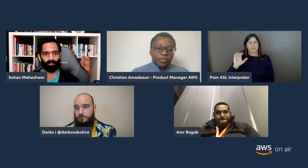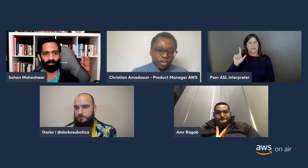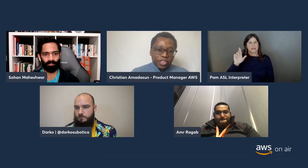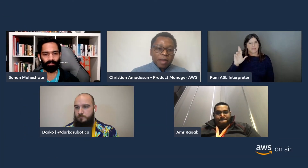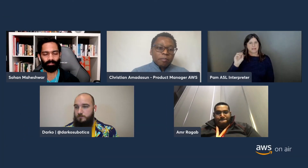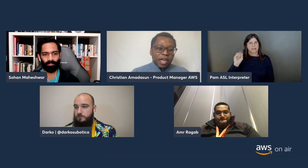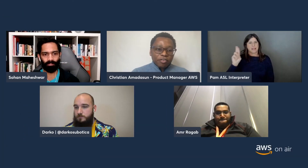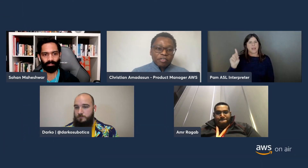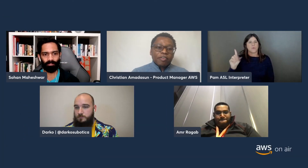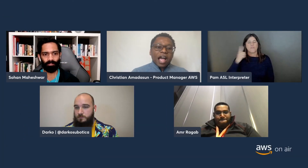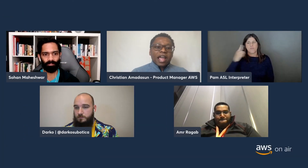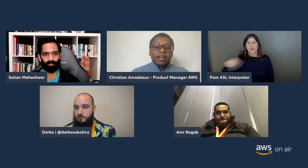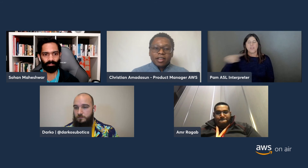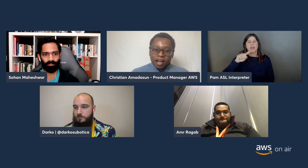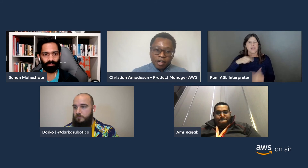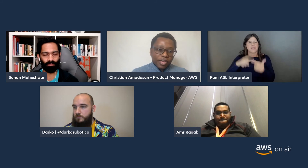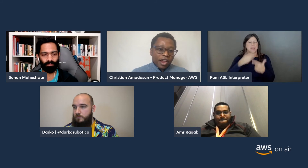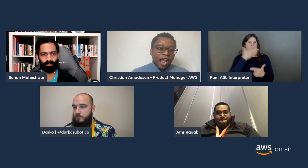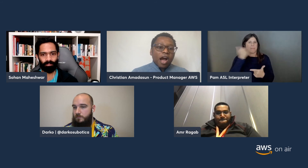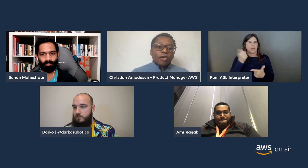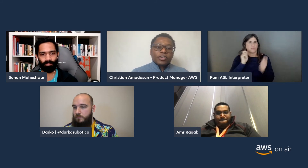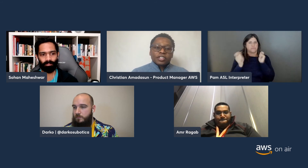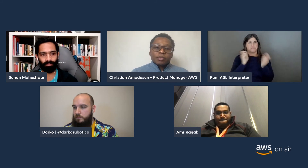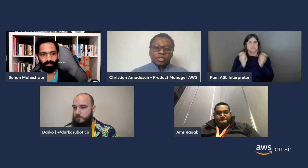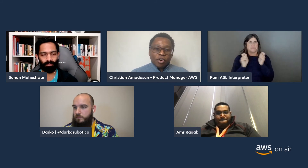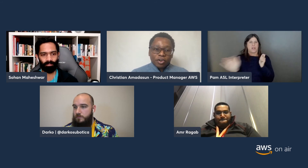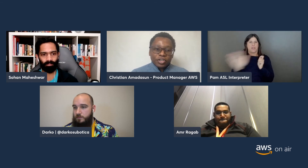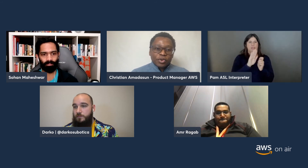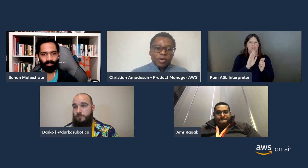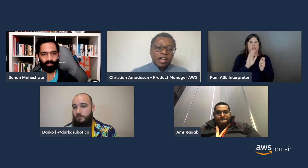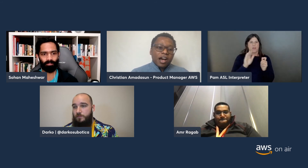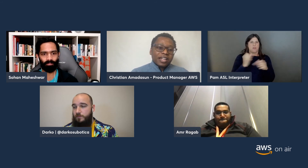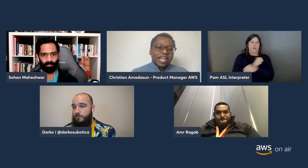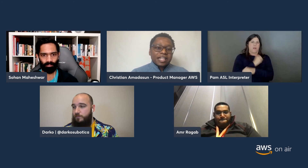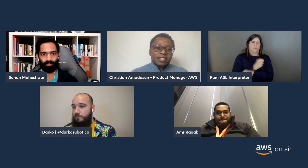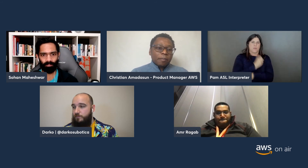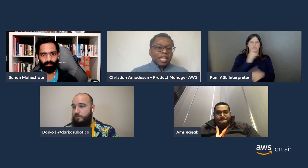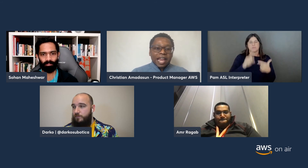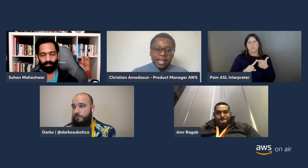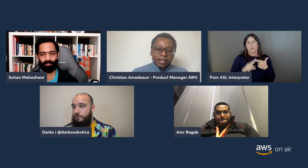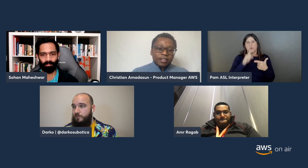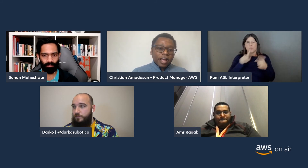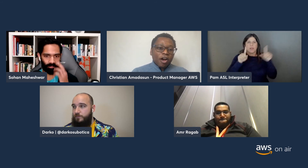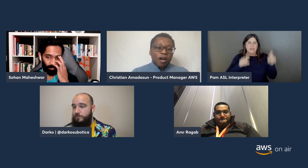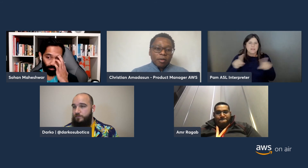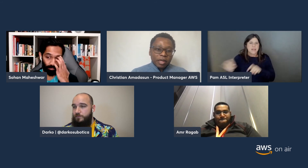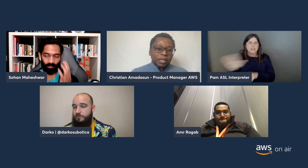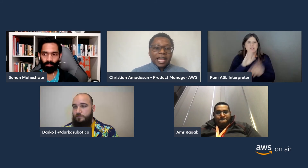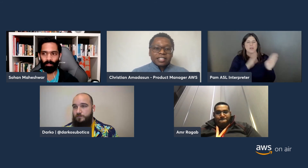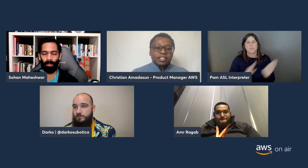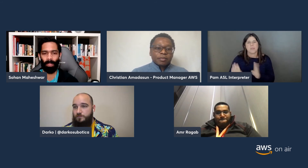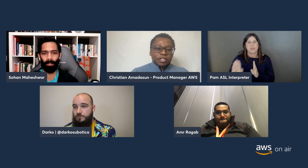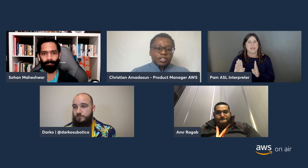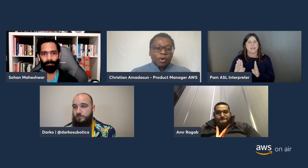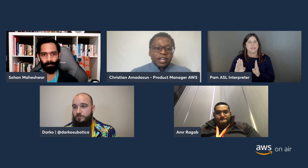to then better refine their algorithms or to test their planning systems and so on.